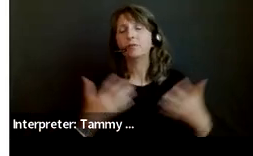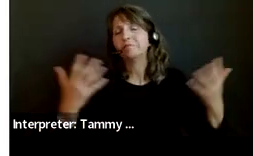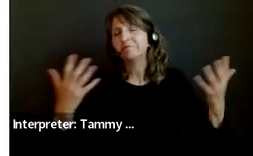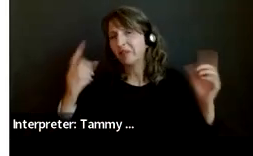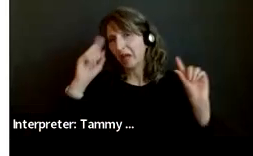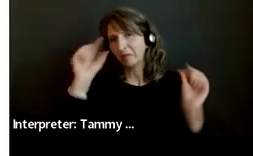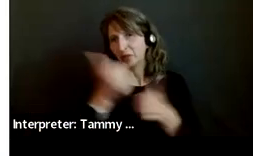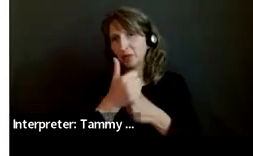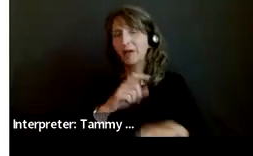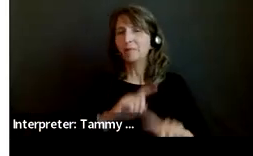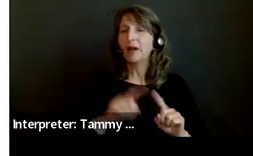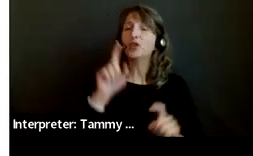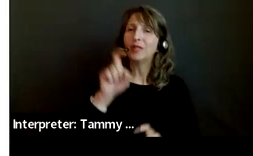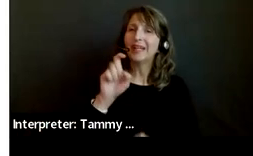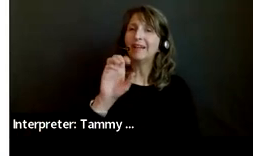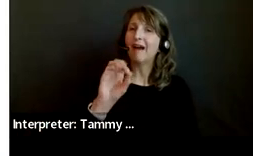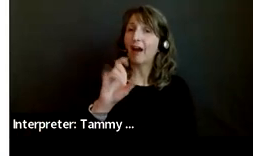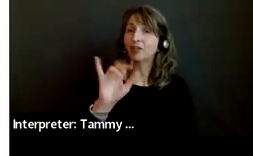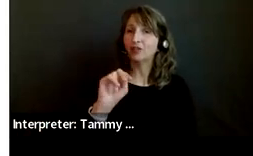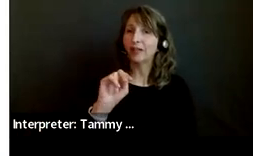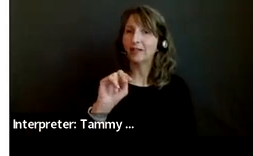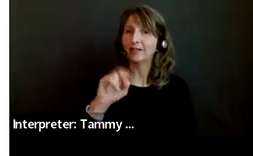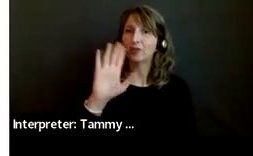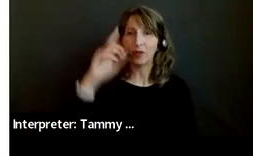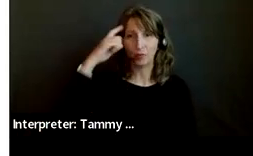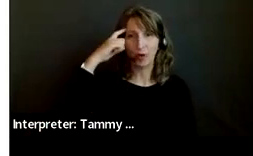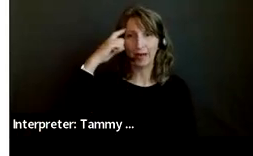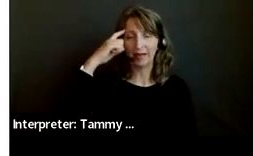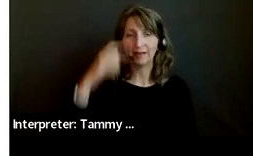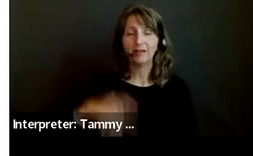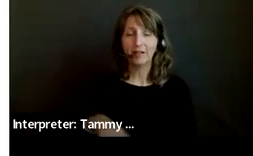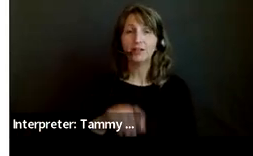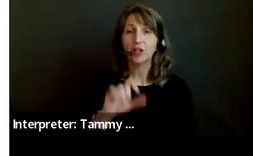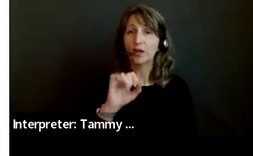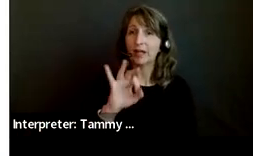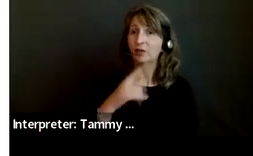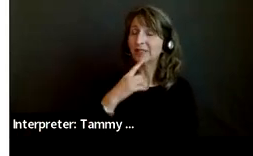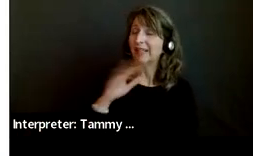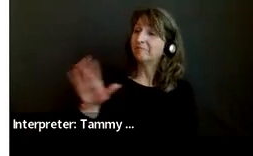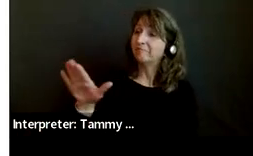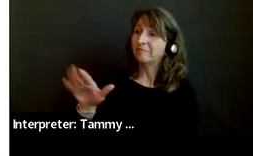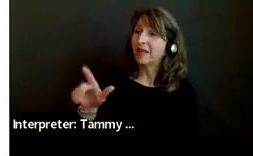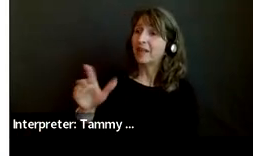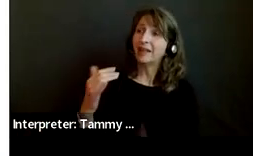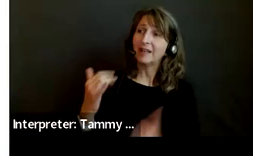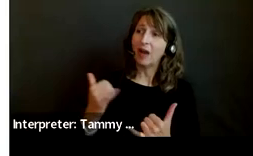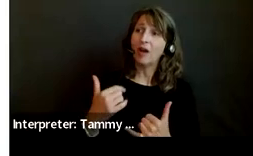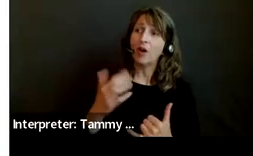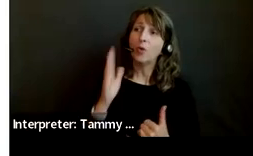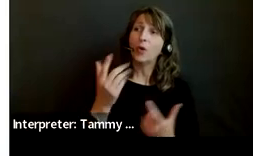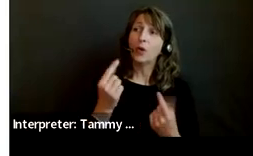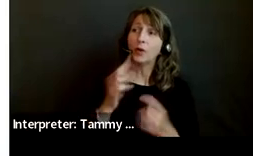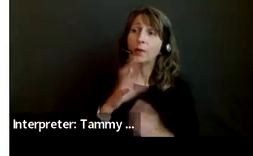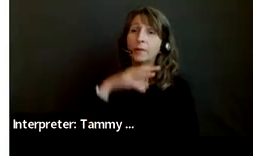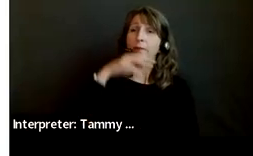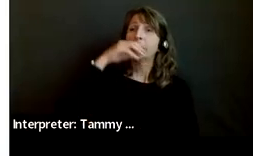So tell the person you're responding to that you're going to do this together. You know, if you're saying, okay, Shared, I'm going to take 3 breaths in and 3 breaths out.